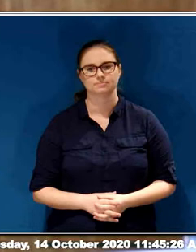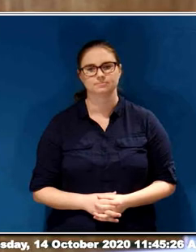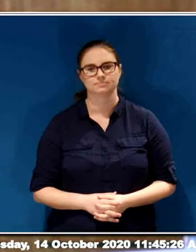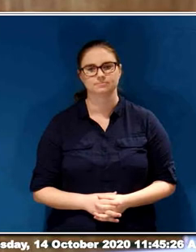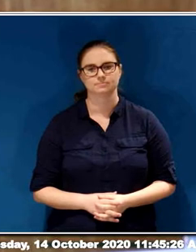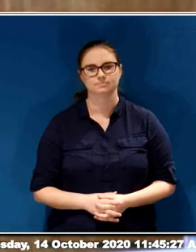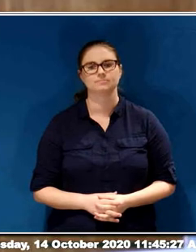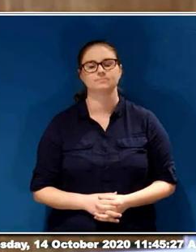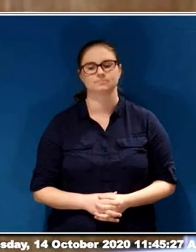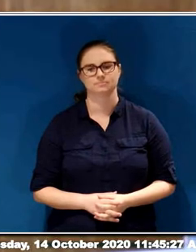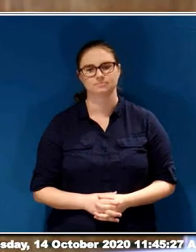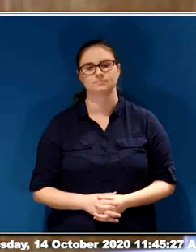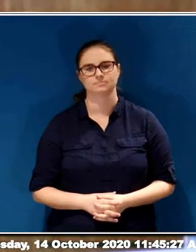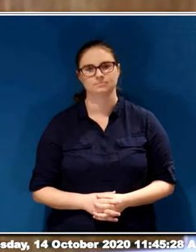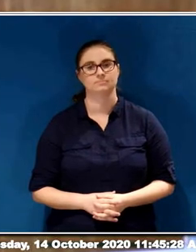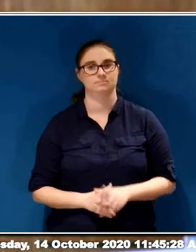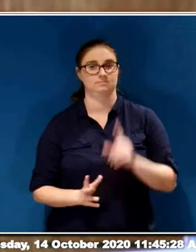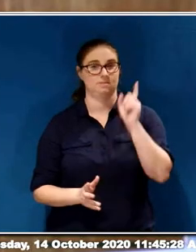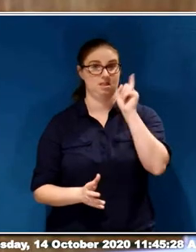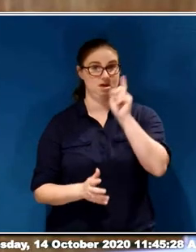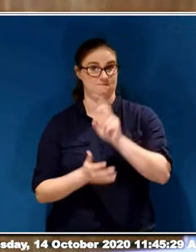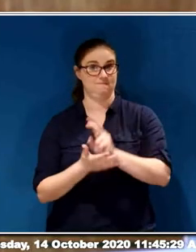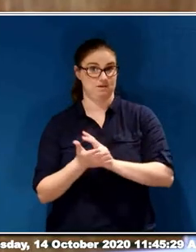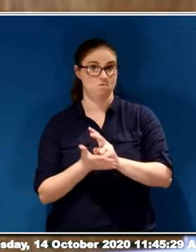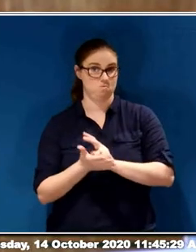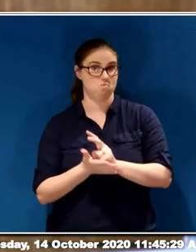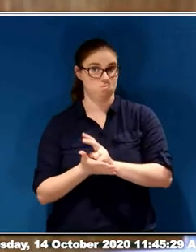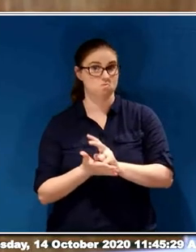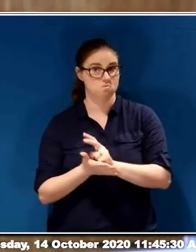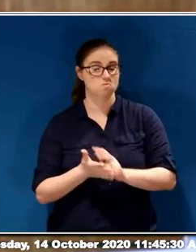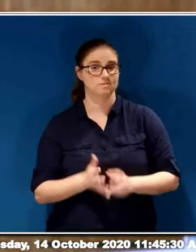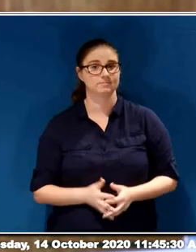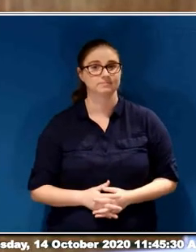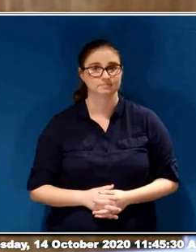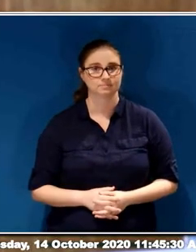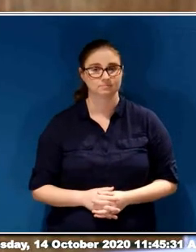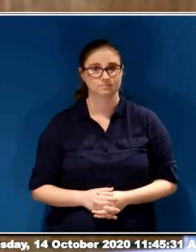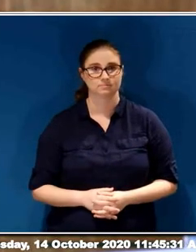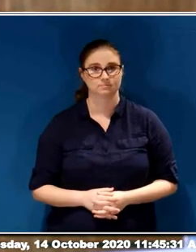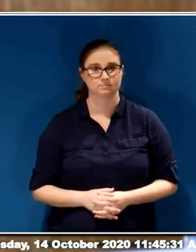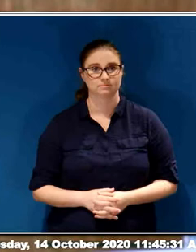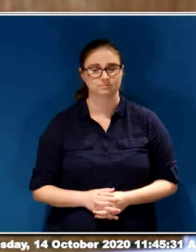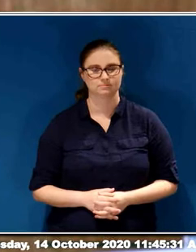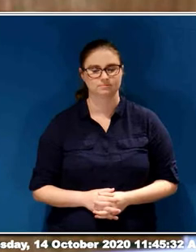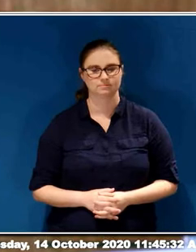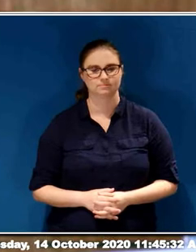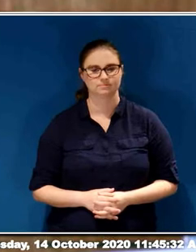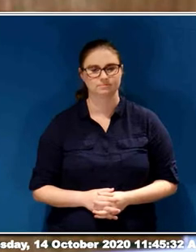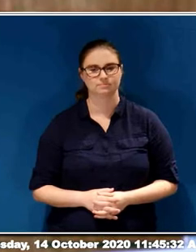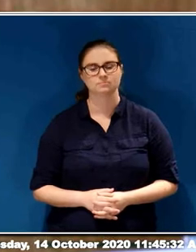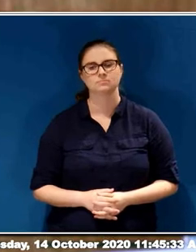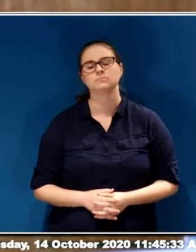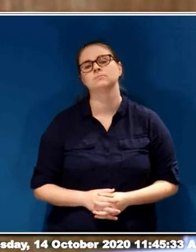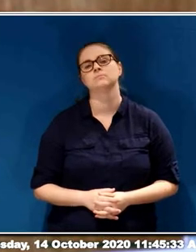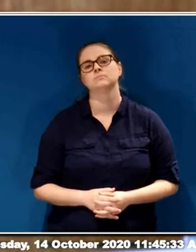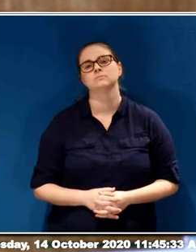Do you think it's important that teachers understand that KOBE: